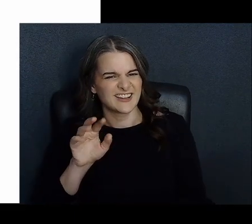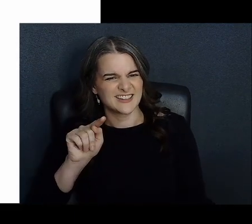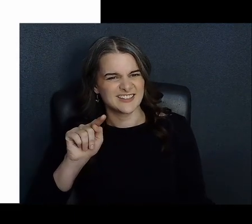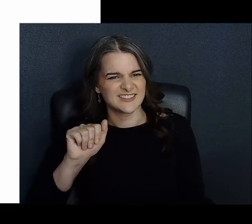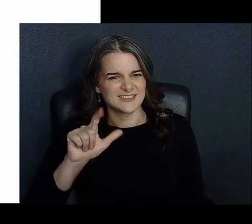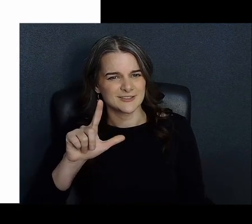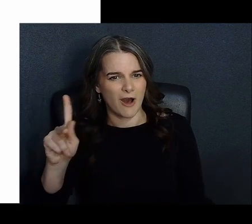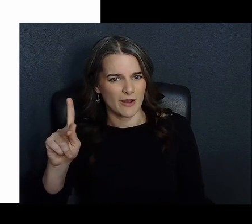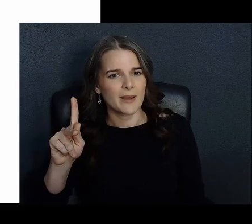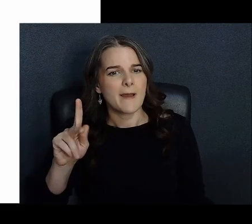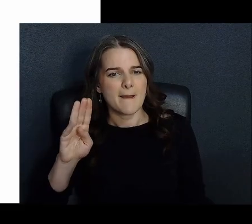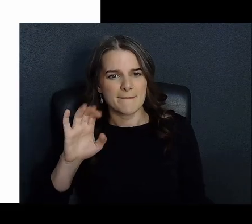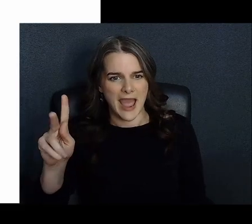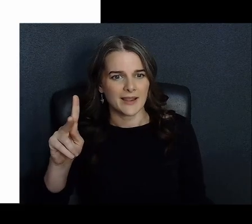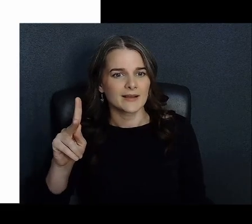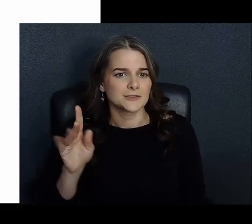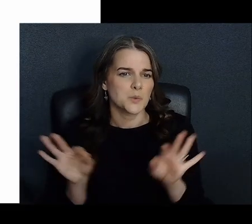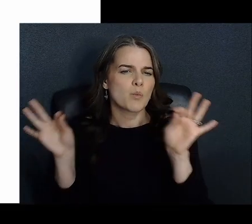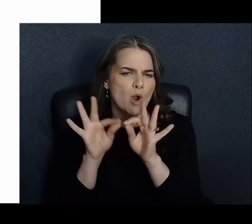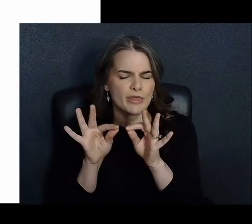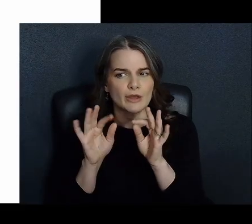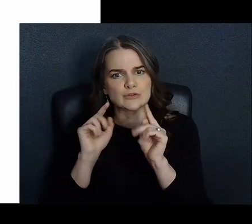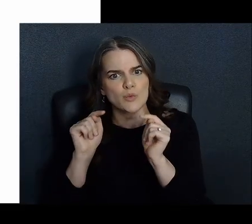to get comfortable using it on an Android phone.